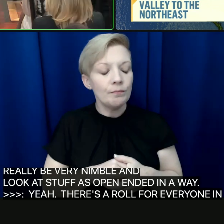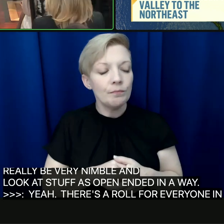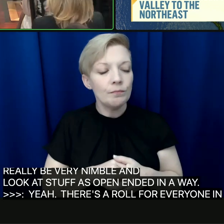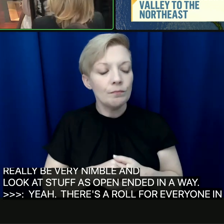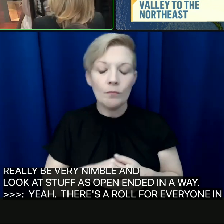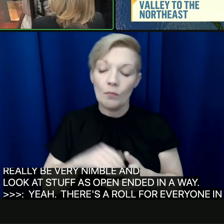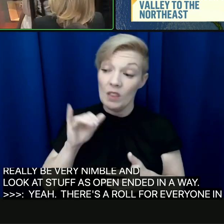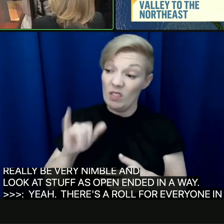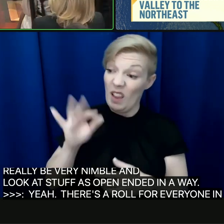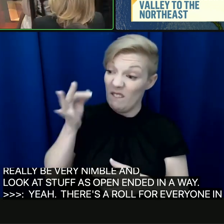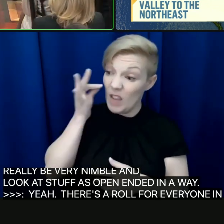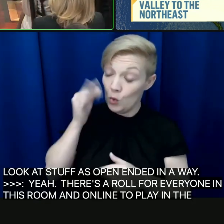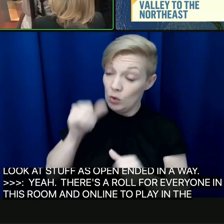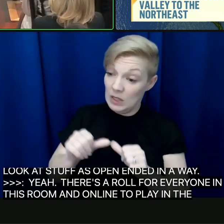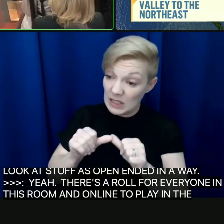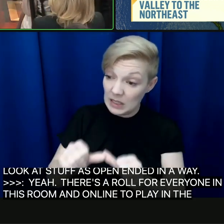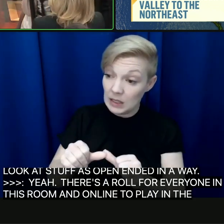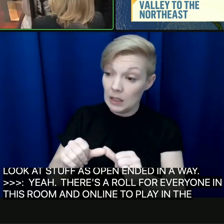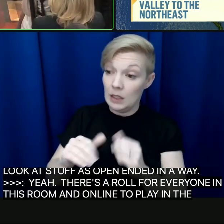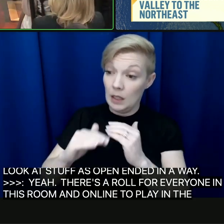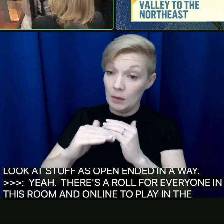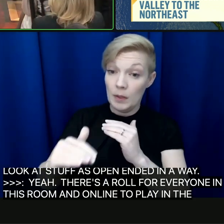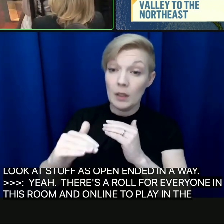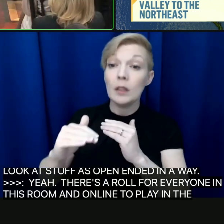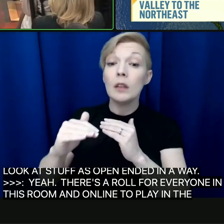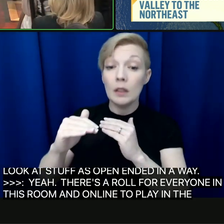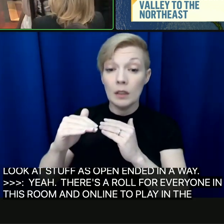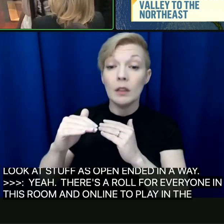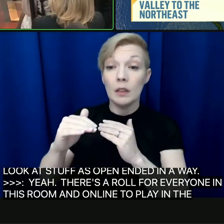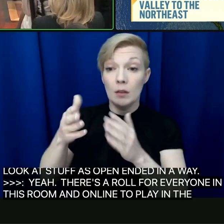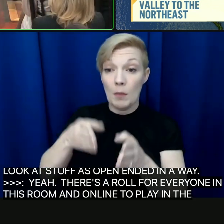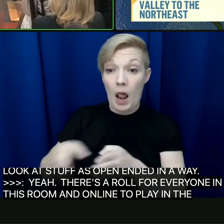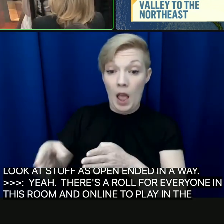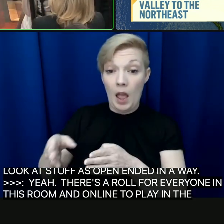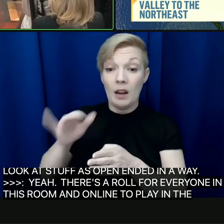And it's a common occurrence in the federal speaker series where we get the question,